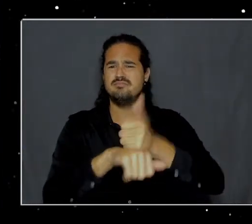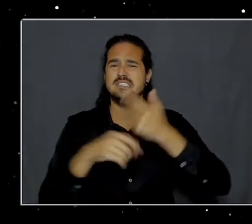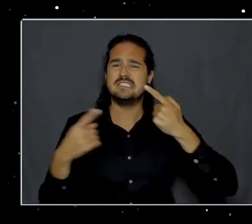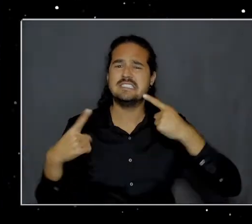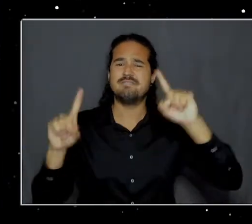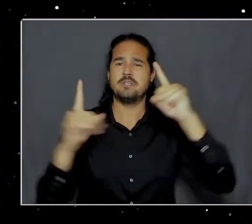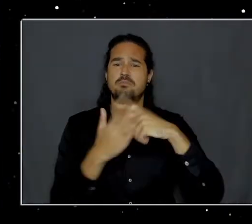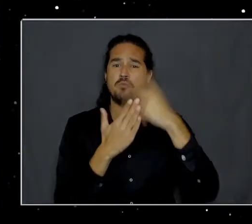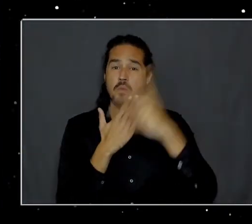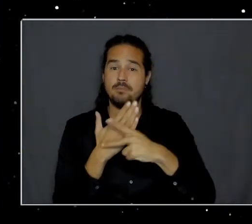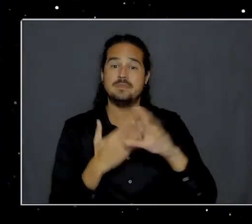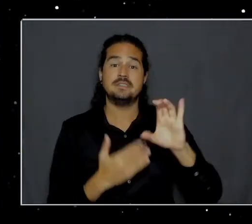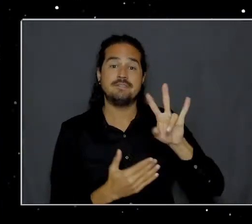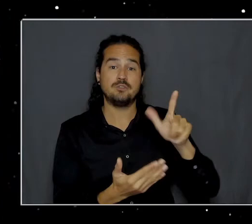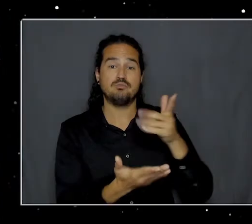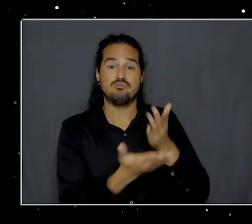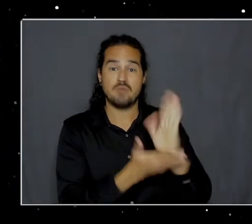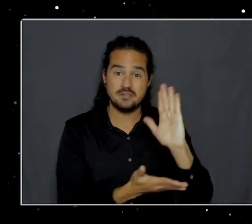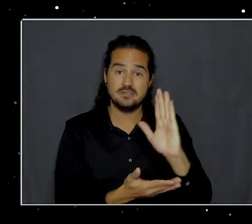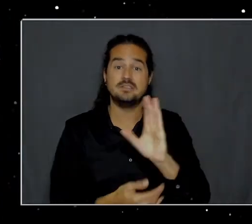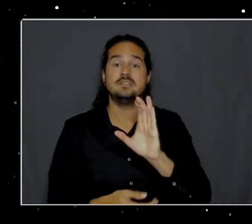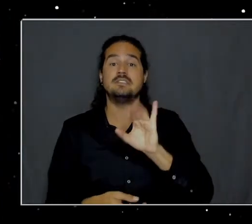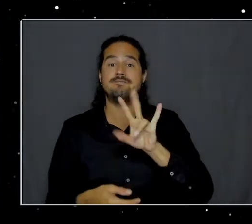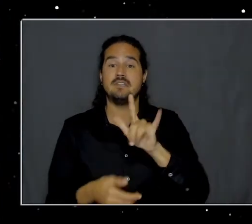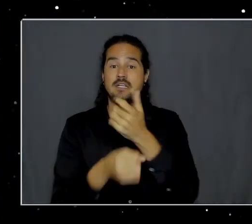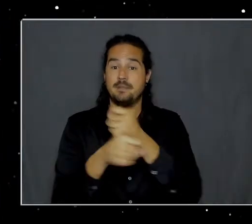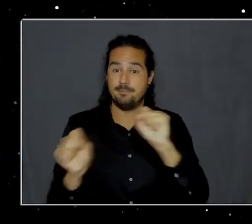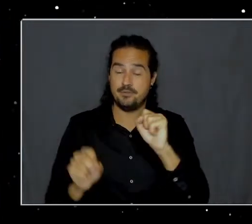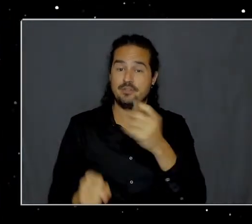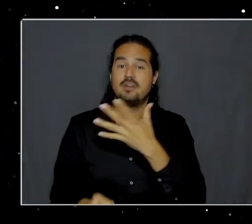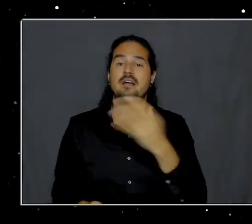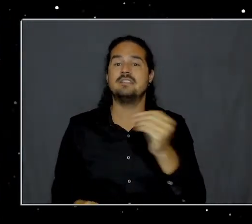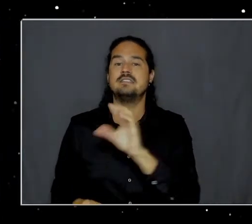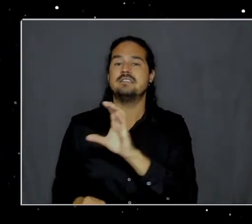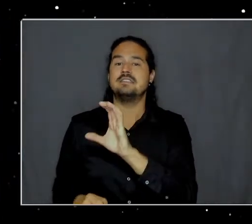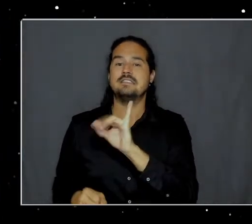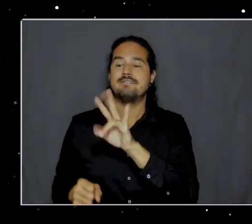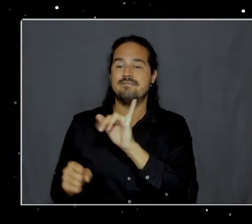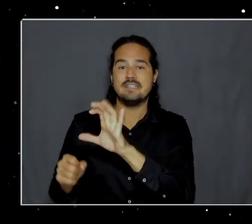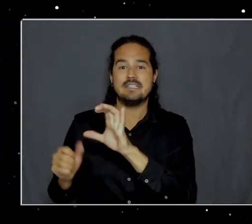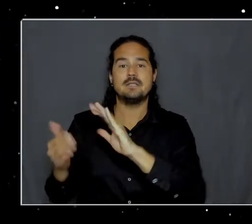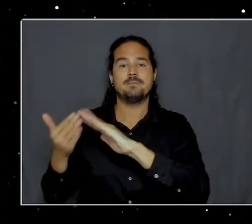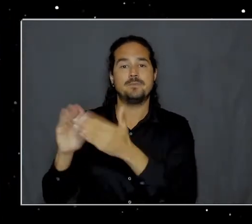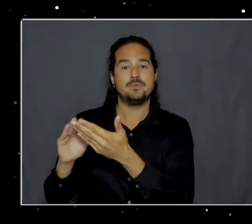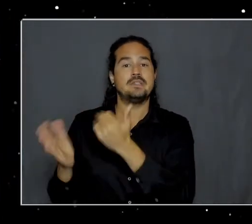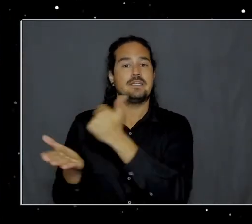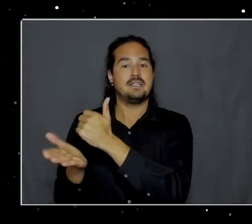OF CIVIL RIGHTS, CIVIL LIBERTIES, AND CIVIL LEGAL AID.